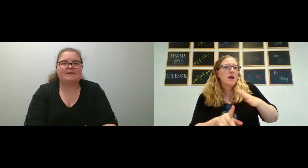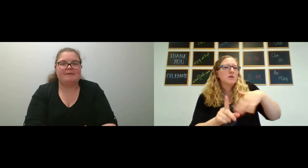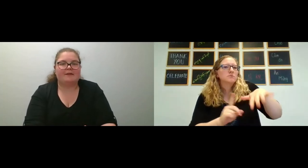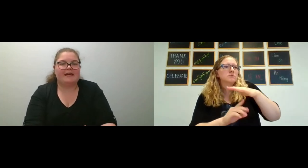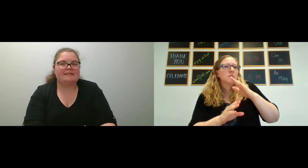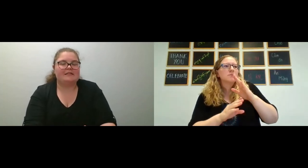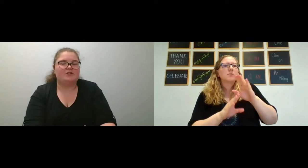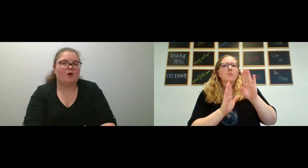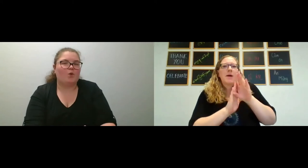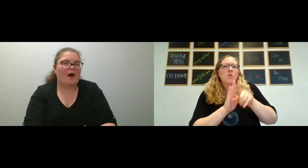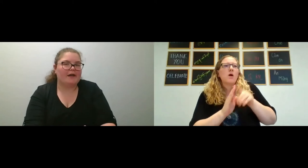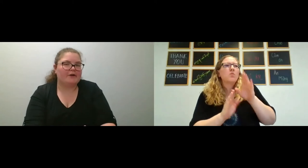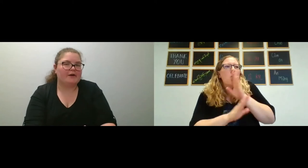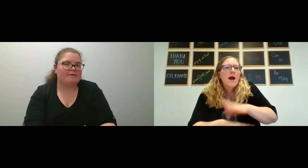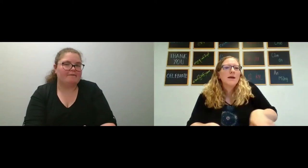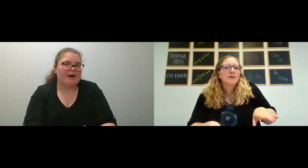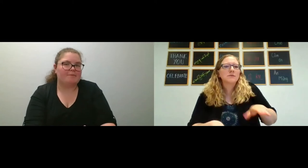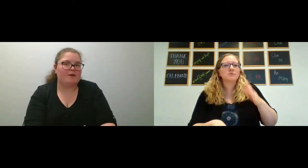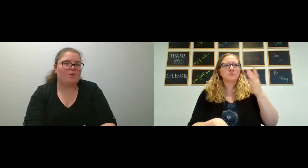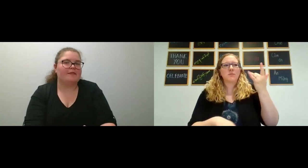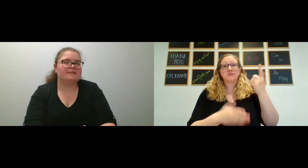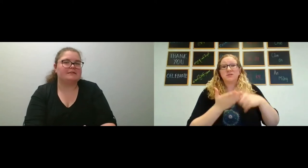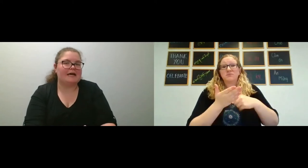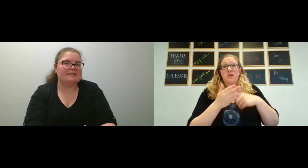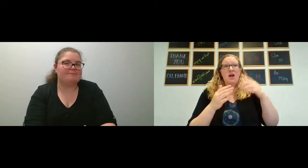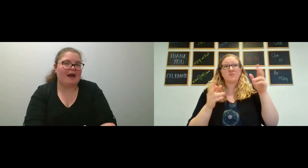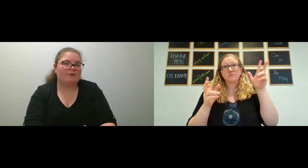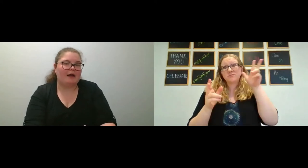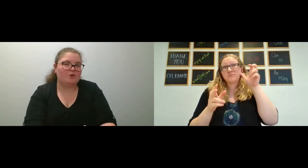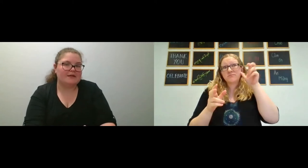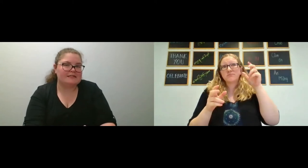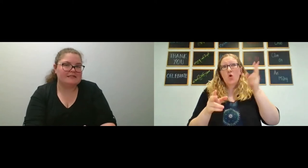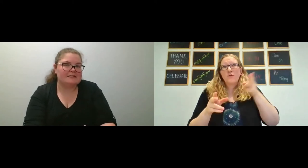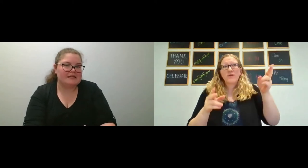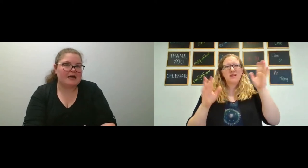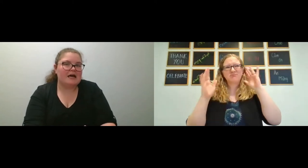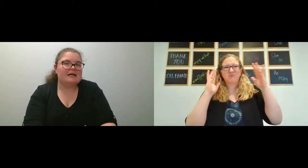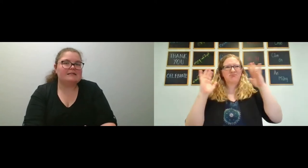to be placed into a quieter environment where there's less background noises.